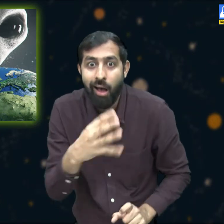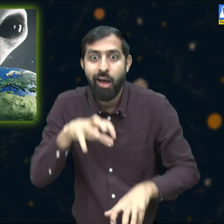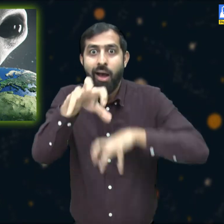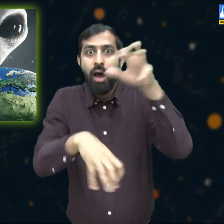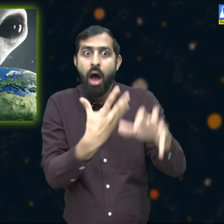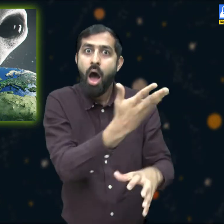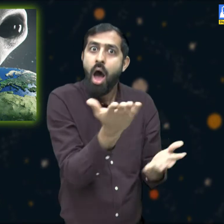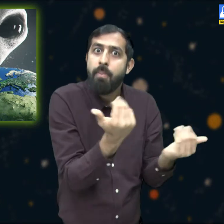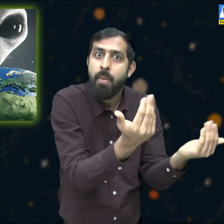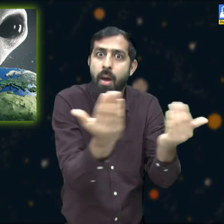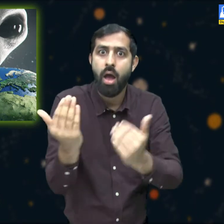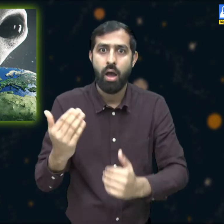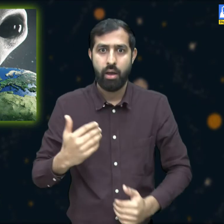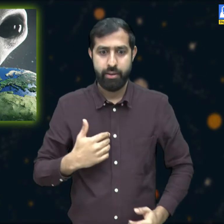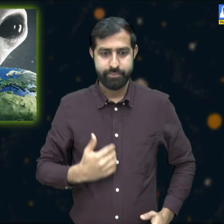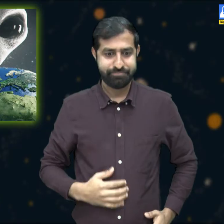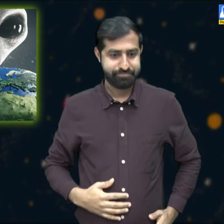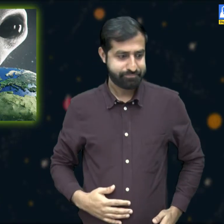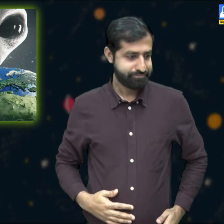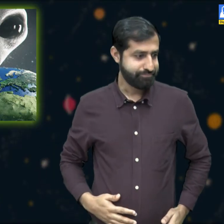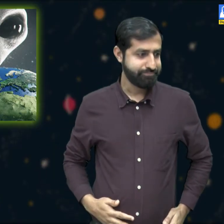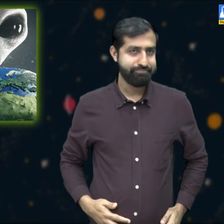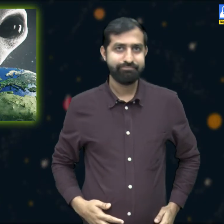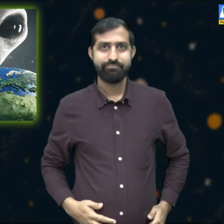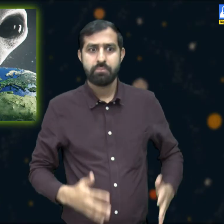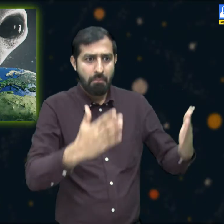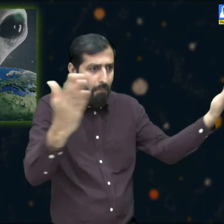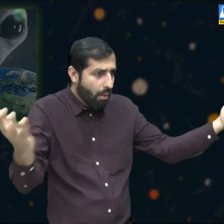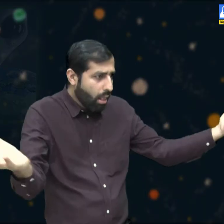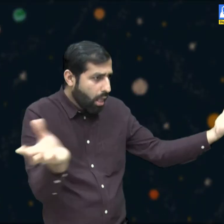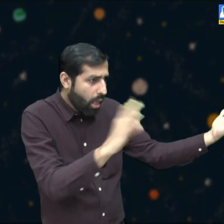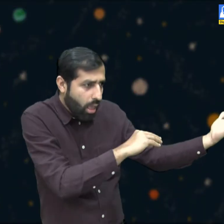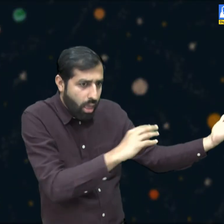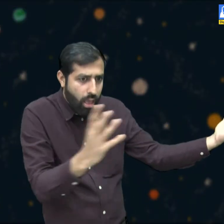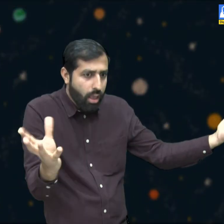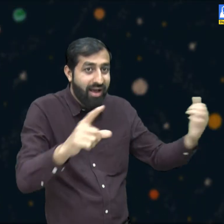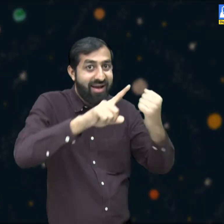But after knowing that people of earth are very smart and powerful all the martians were bewildered.